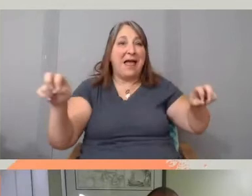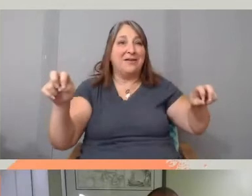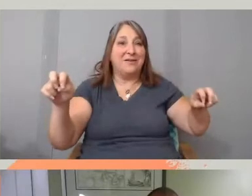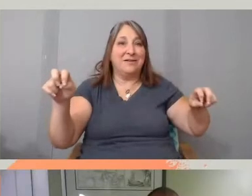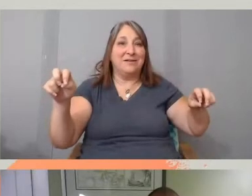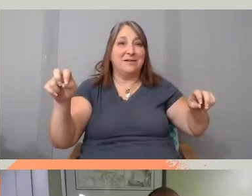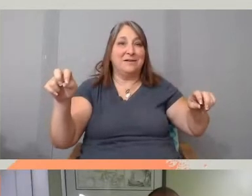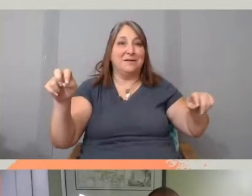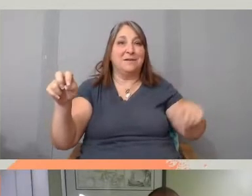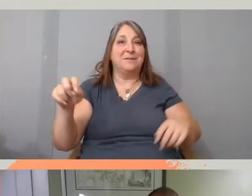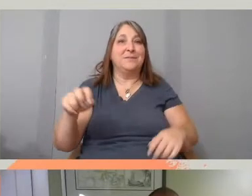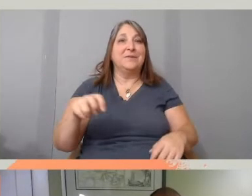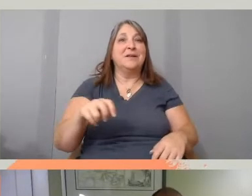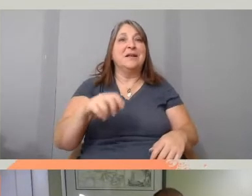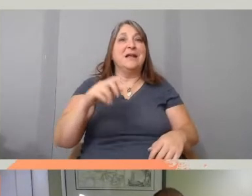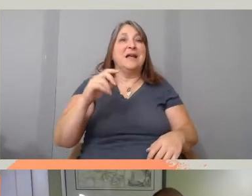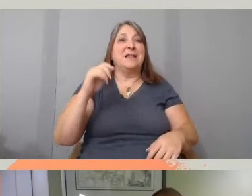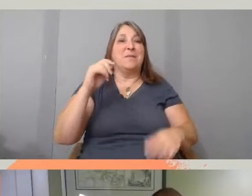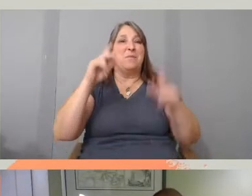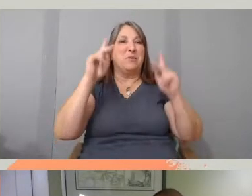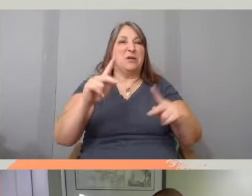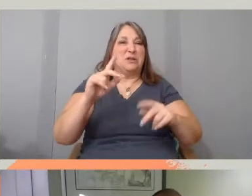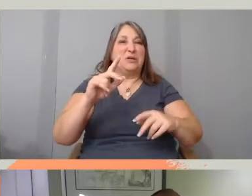intersectionality in Black woman's color.